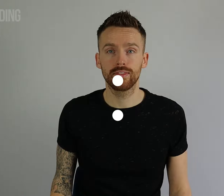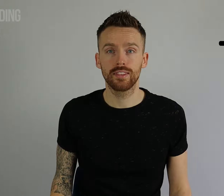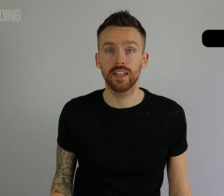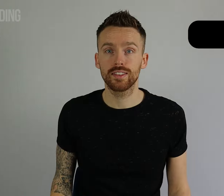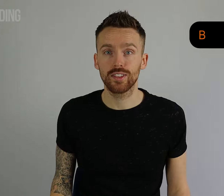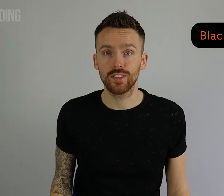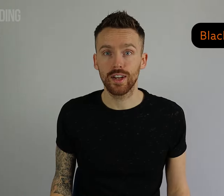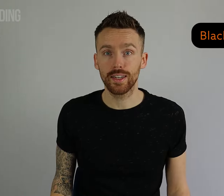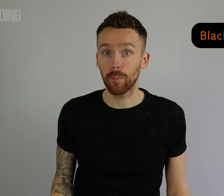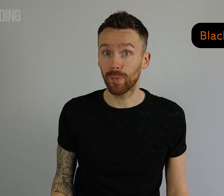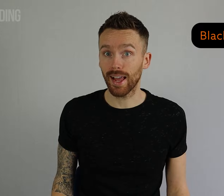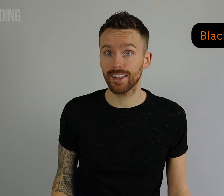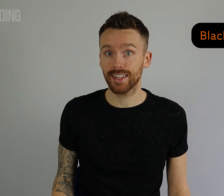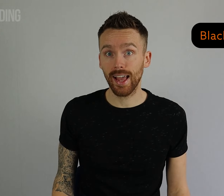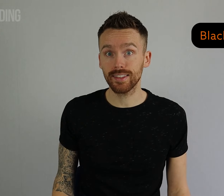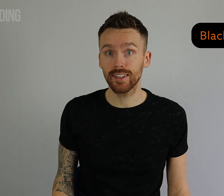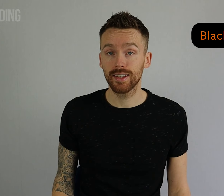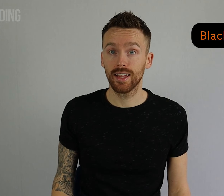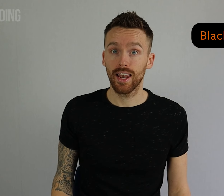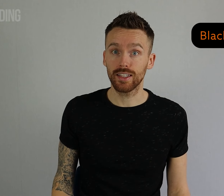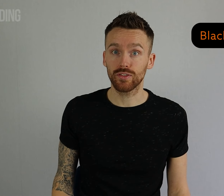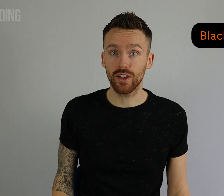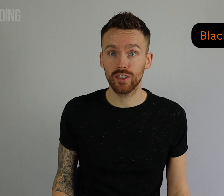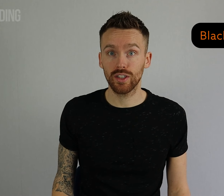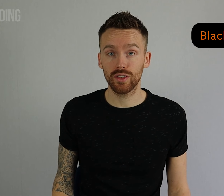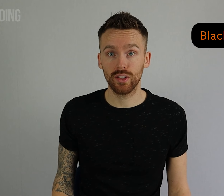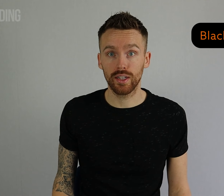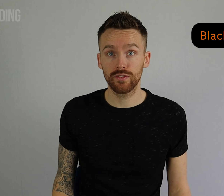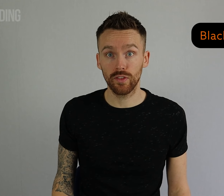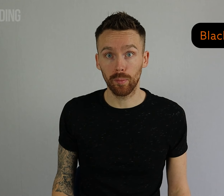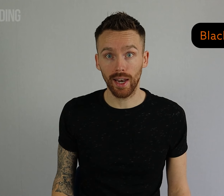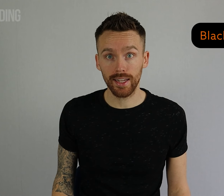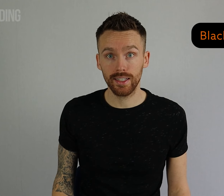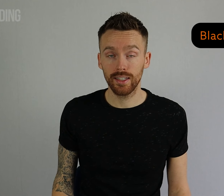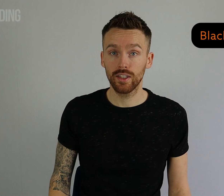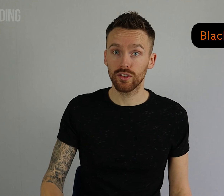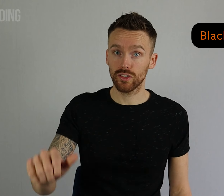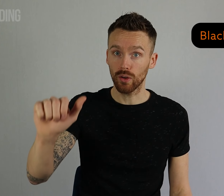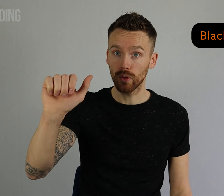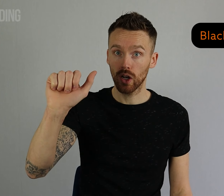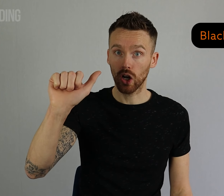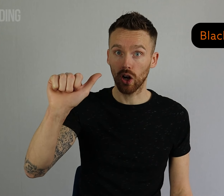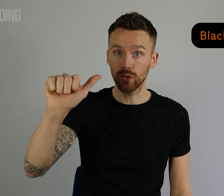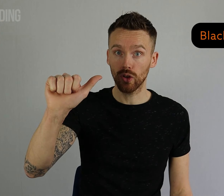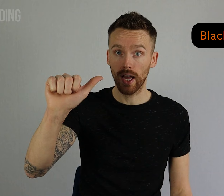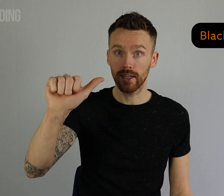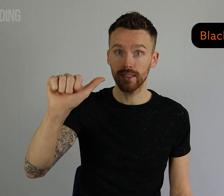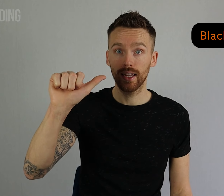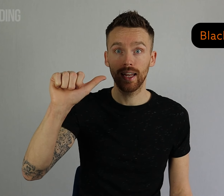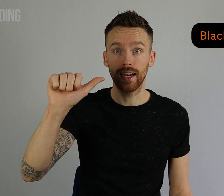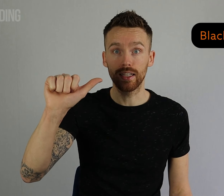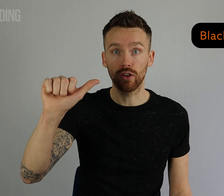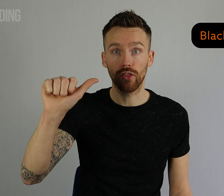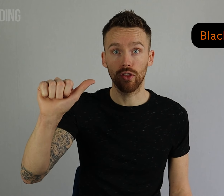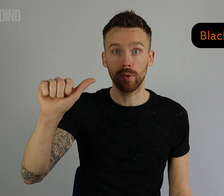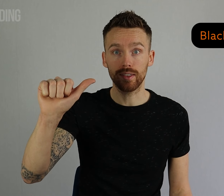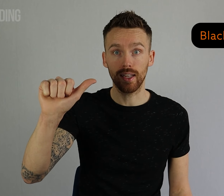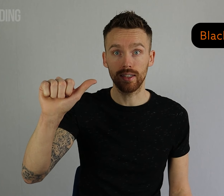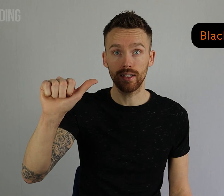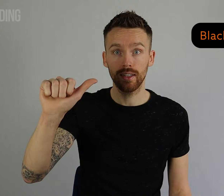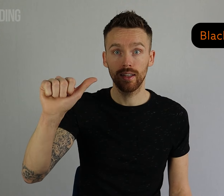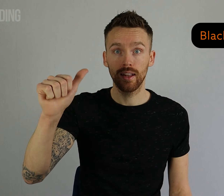To sign Black Cat, let's first look at the sign for black. So, close your hand and leave your thumb extended.